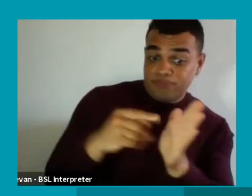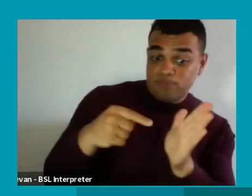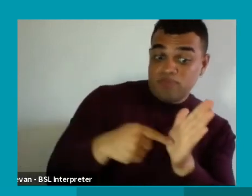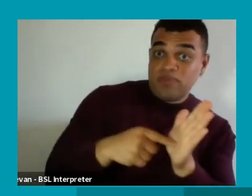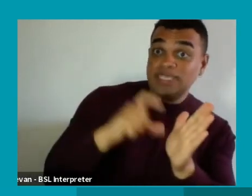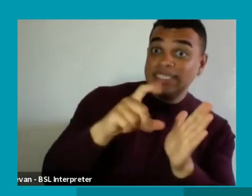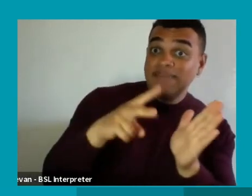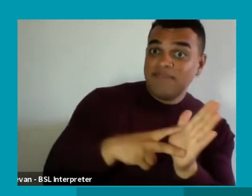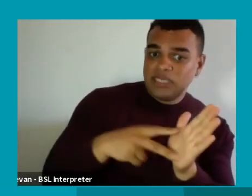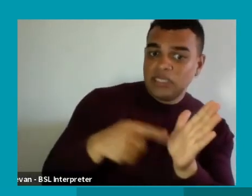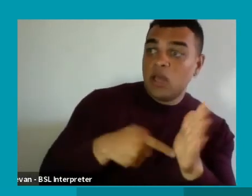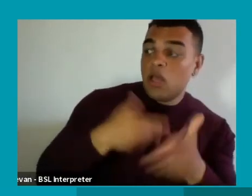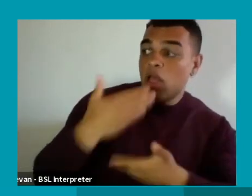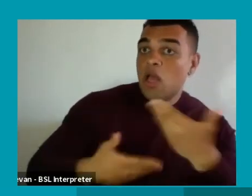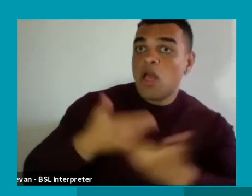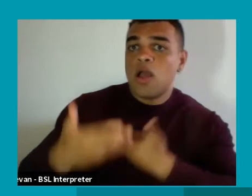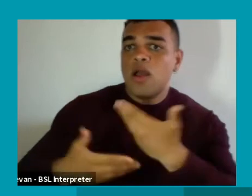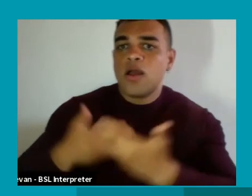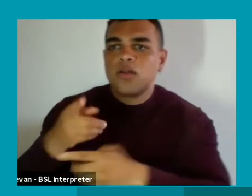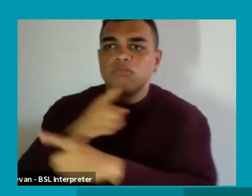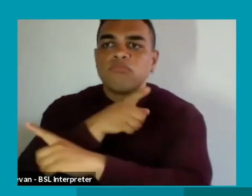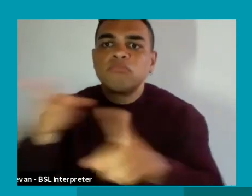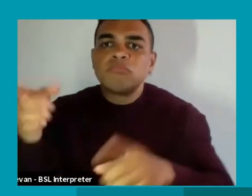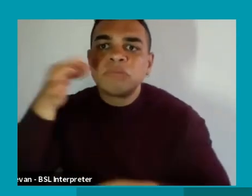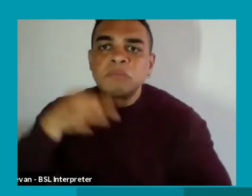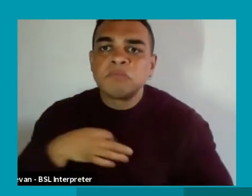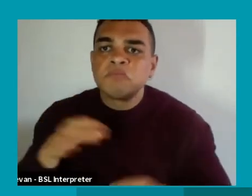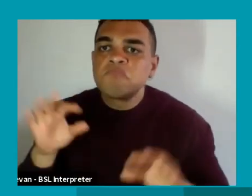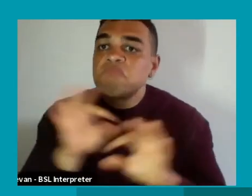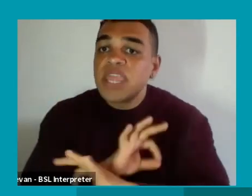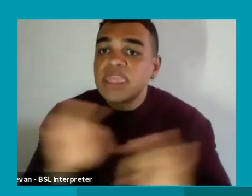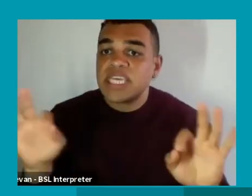So it can be a thing of concern without actually being a problem,